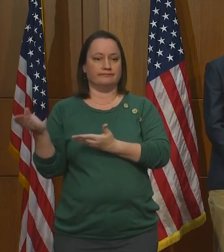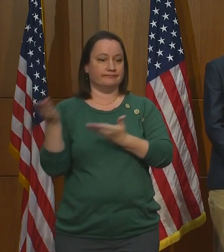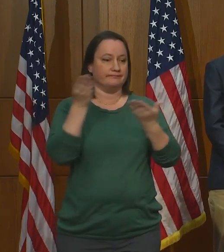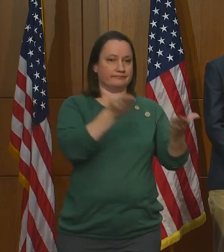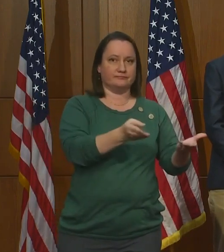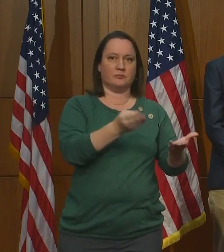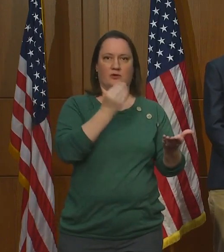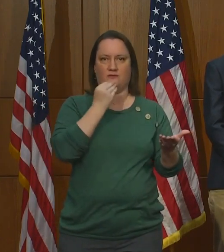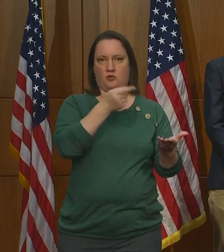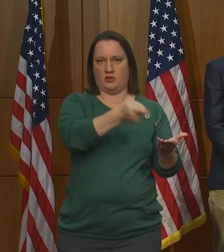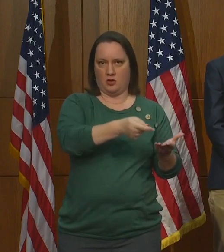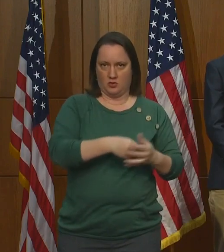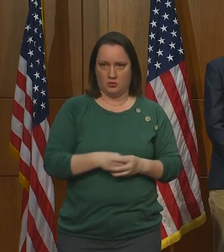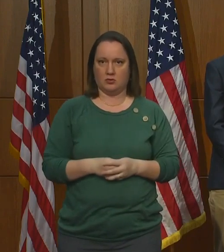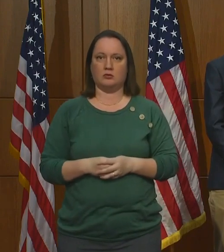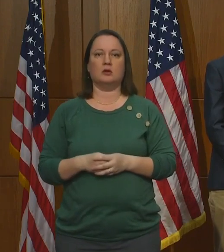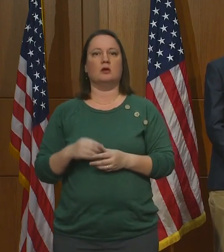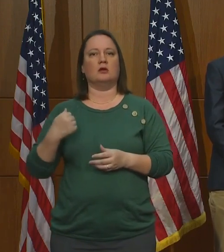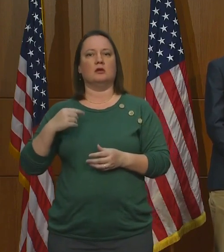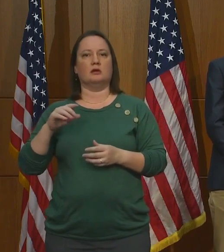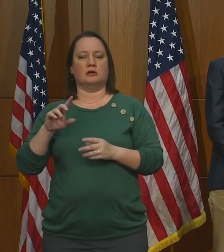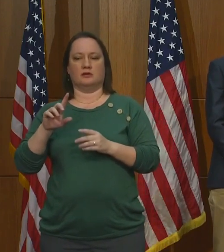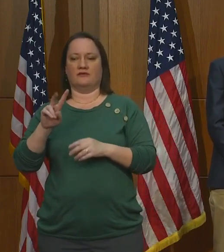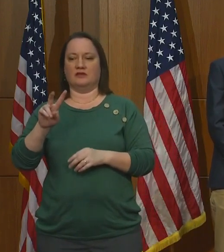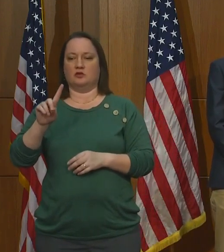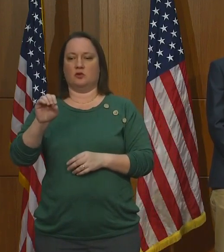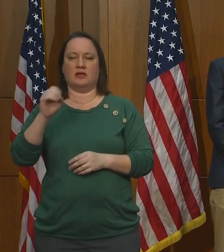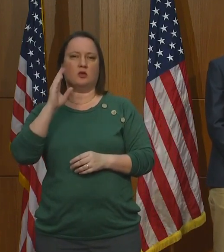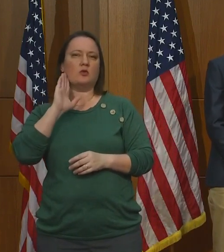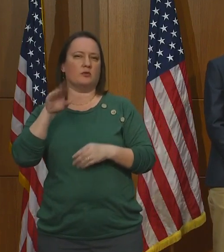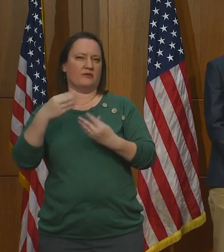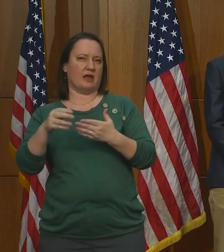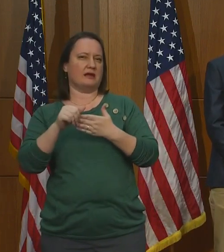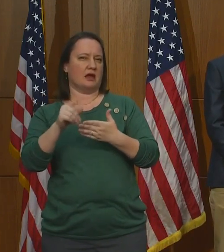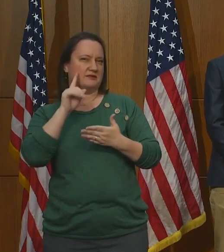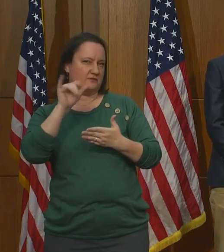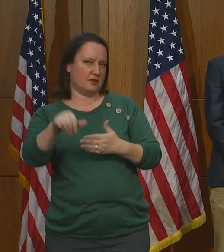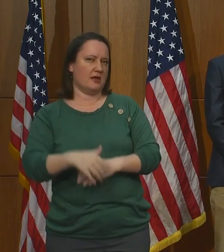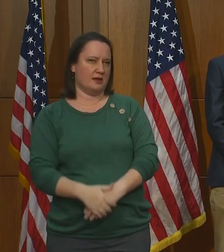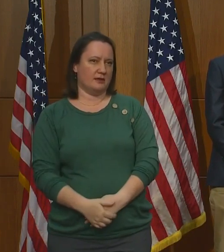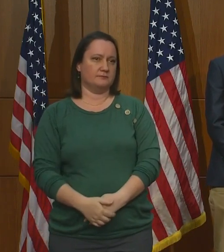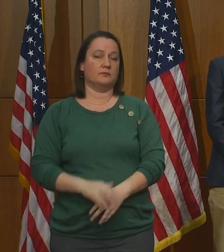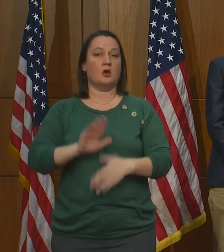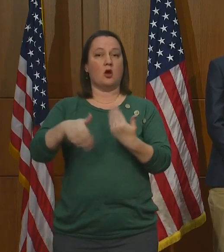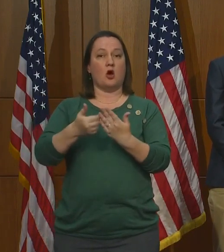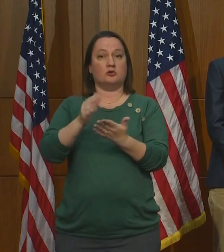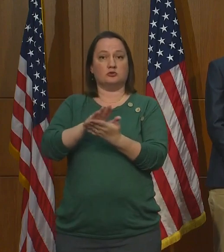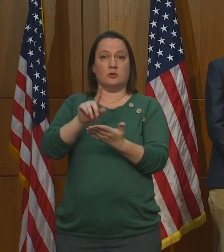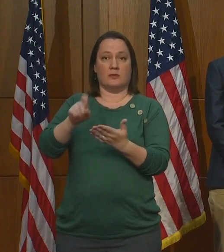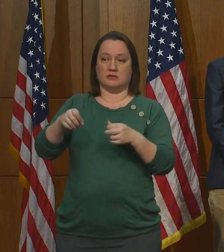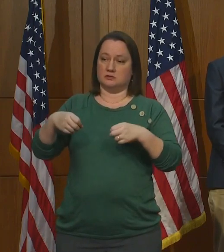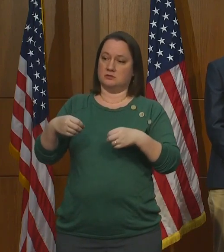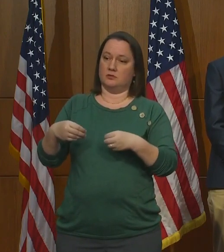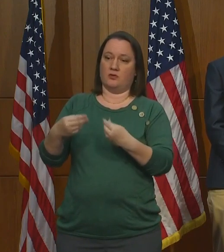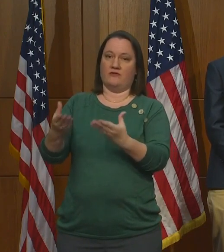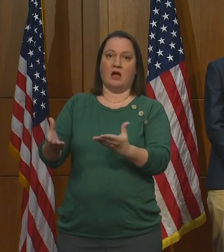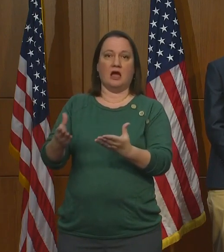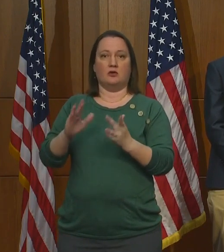GOVERNOR MENTIONED DAILY HEALTH SCREENINGS OF STUDENTS AND STAFF THE DEPARTMENT WILL BE PROVIDING GUIDANCE ON THOSE.